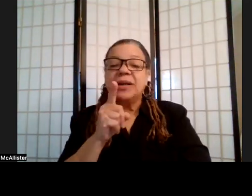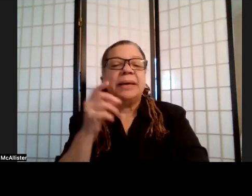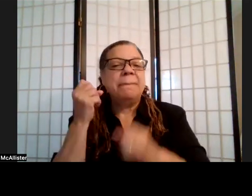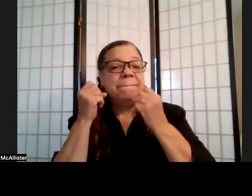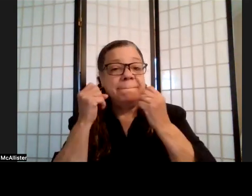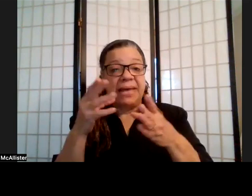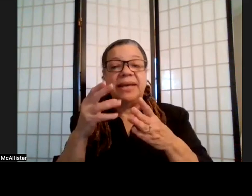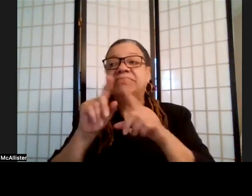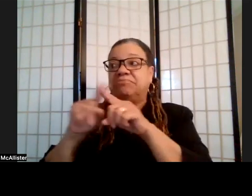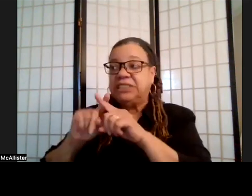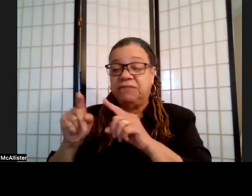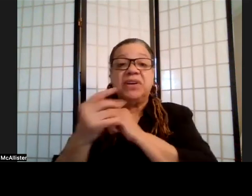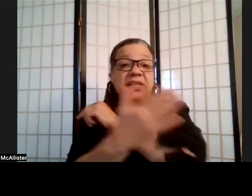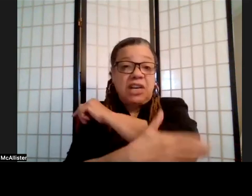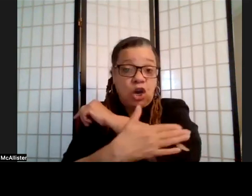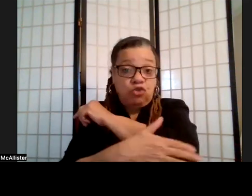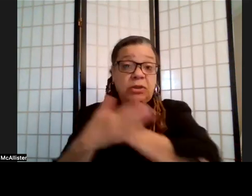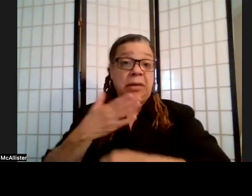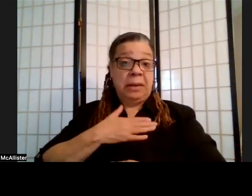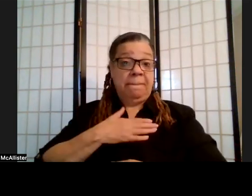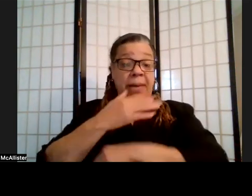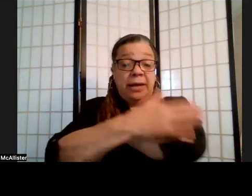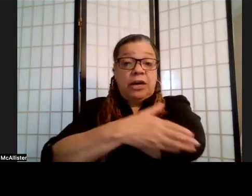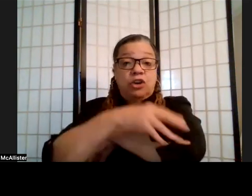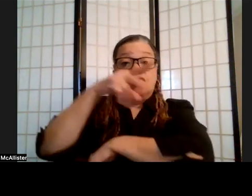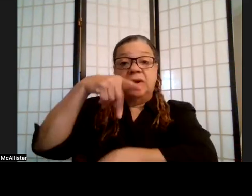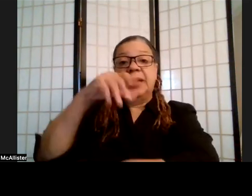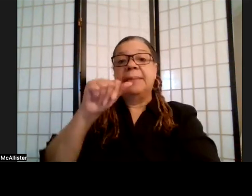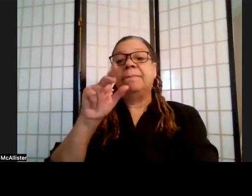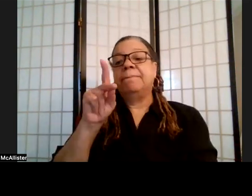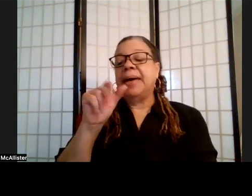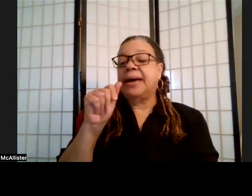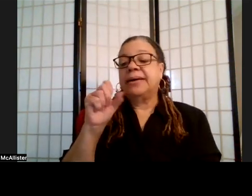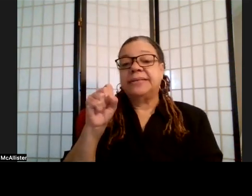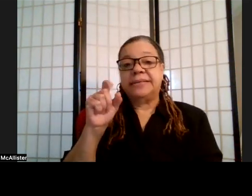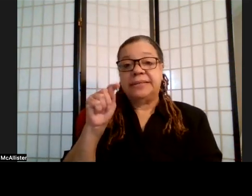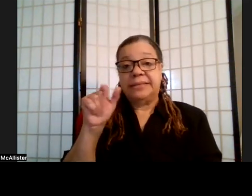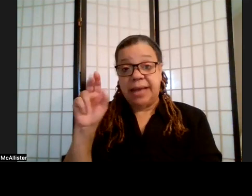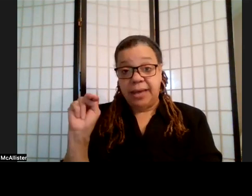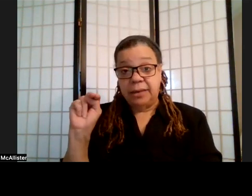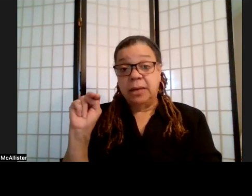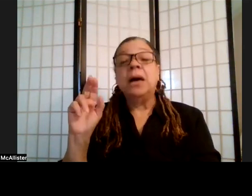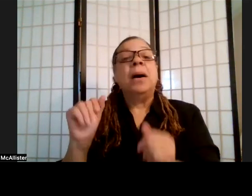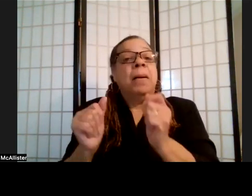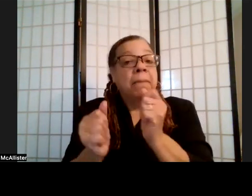developing countries. The patents of branded drugs were expiring, and new generics were coming to market. Most of the drugs in low and middle income